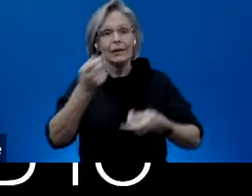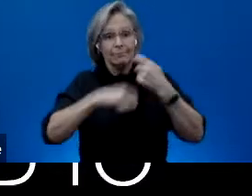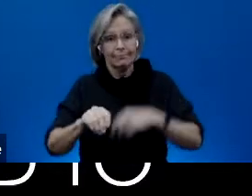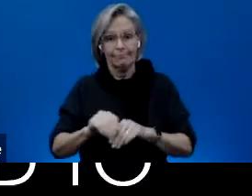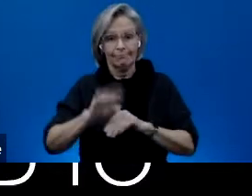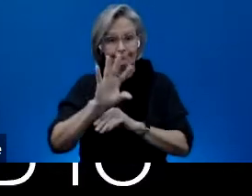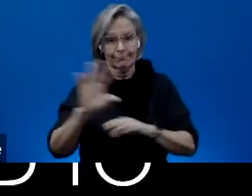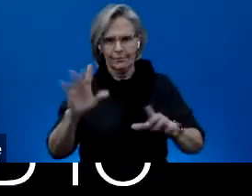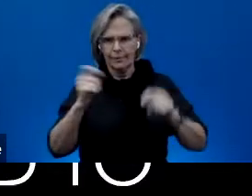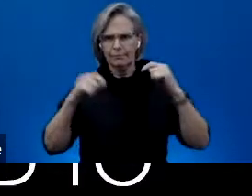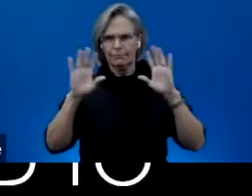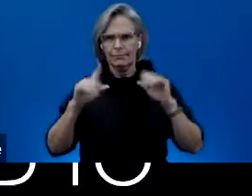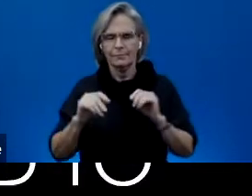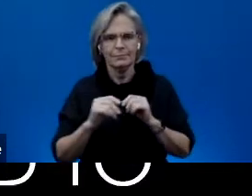[Brad] Yep. [Anita] Too many.